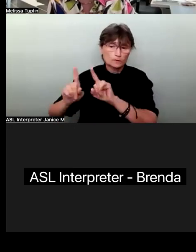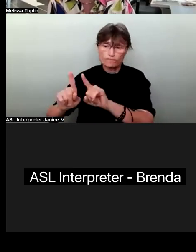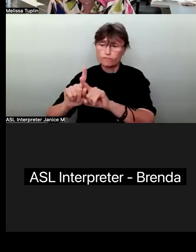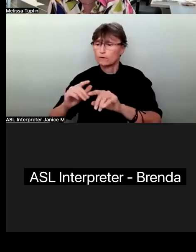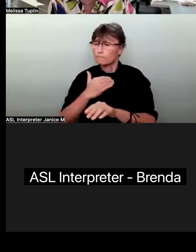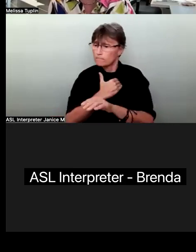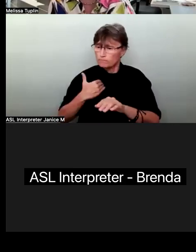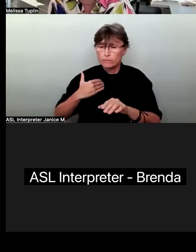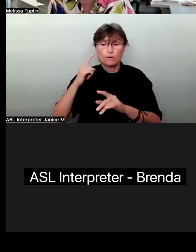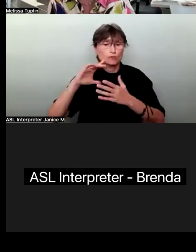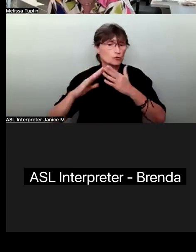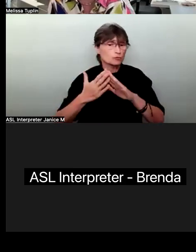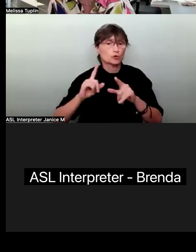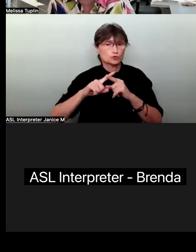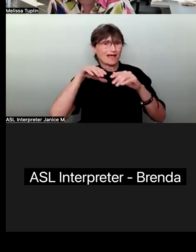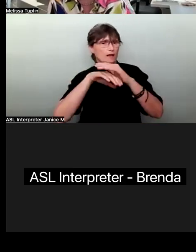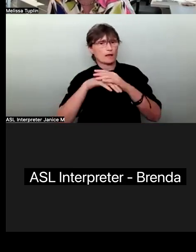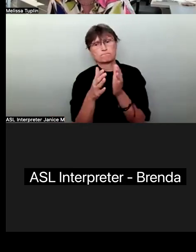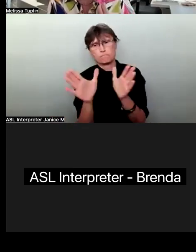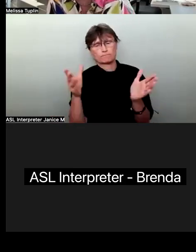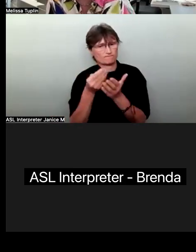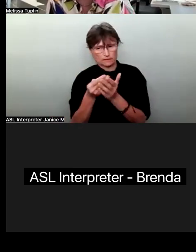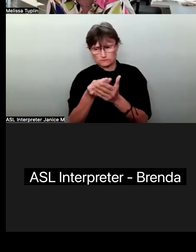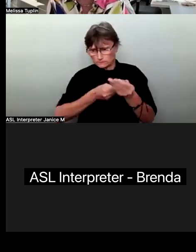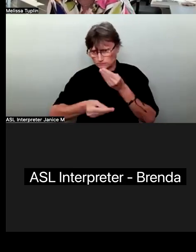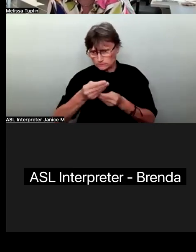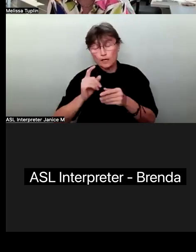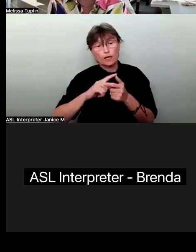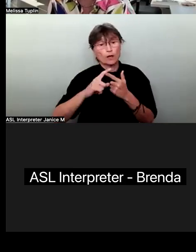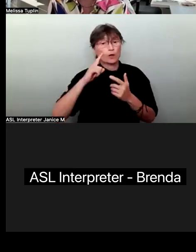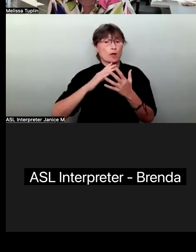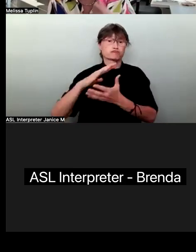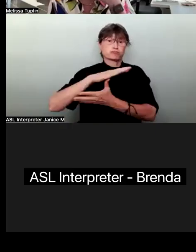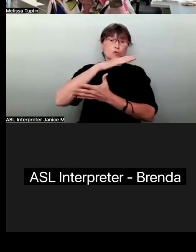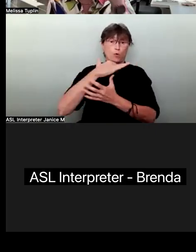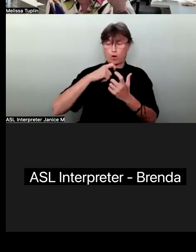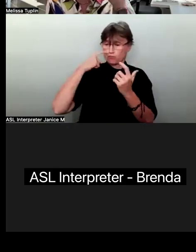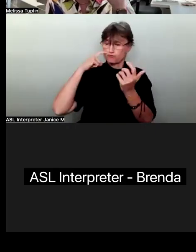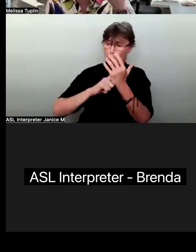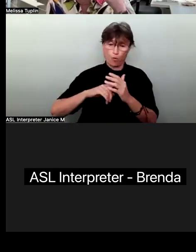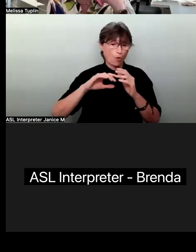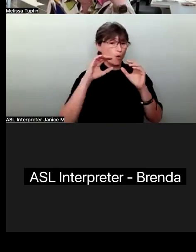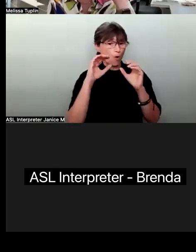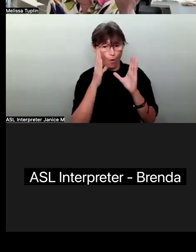and the purpose of the priority area bonus is to recognize organizations whose leadership,